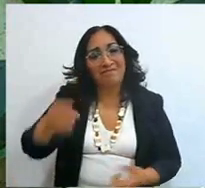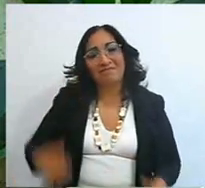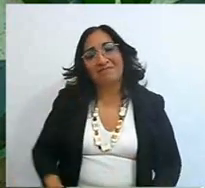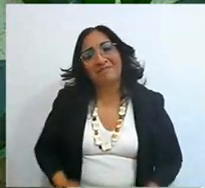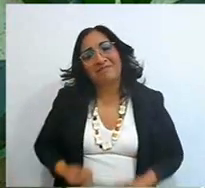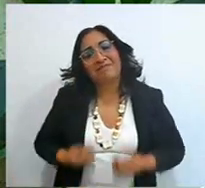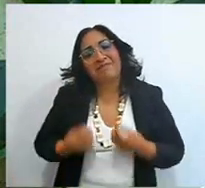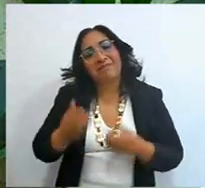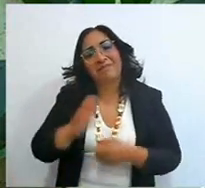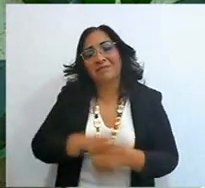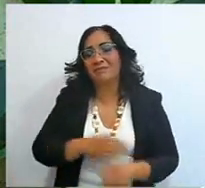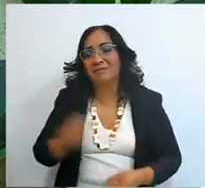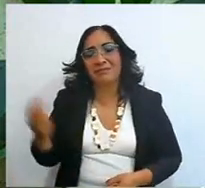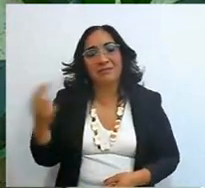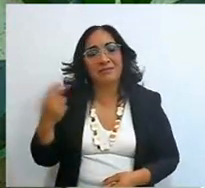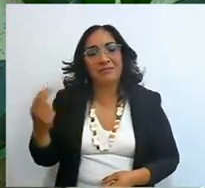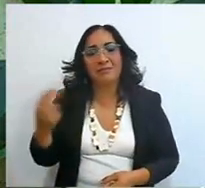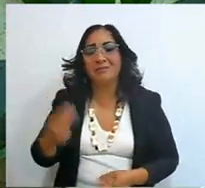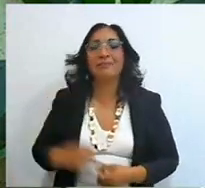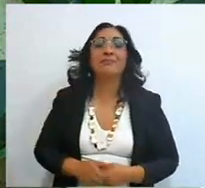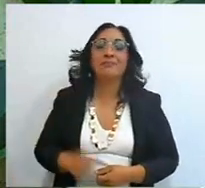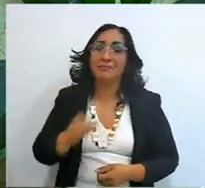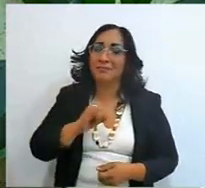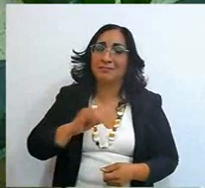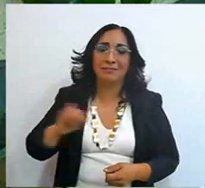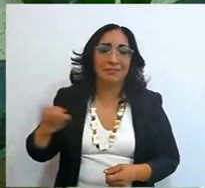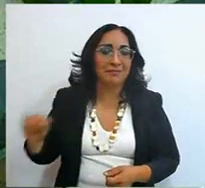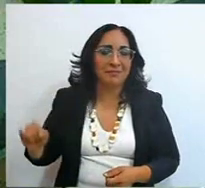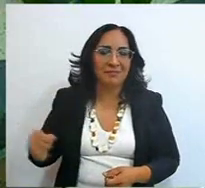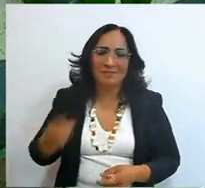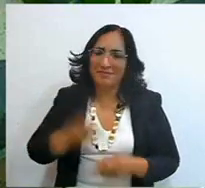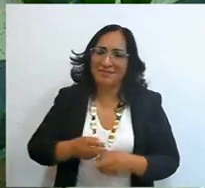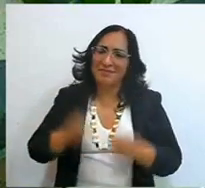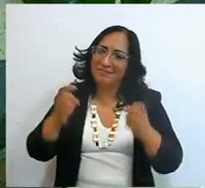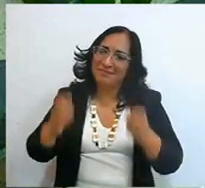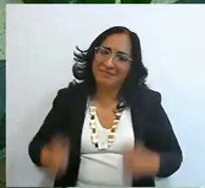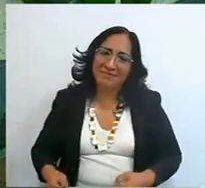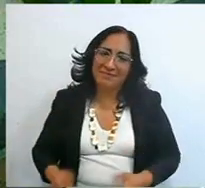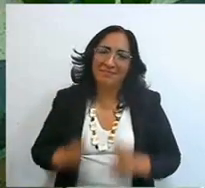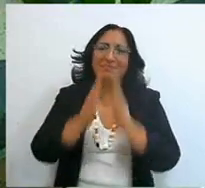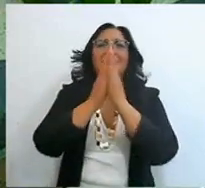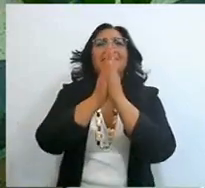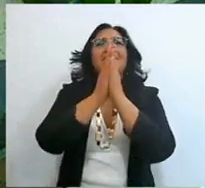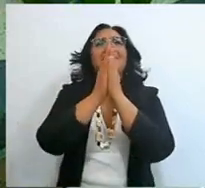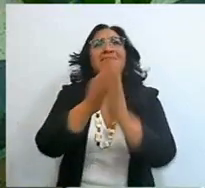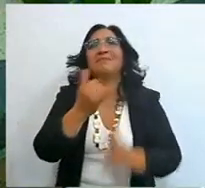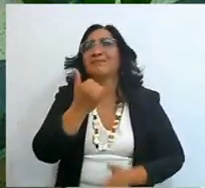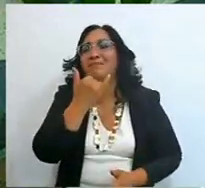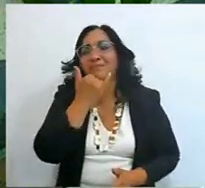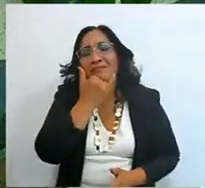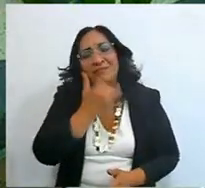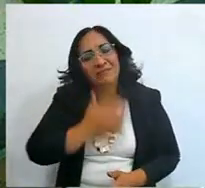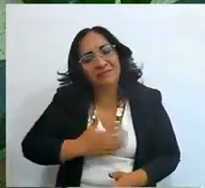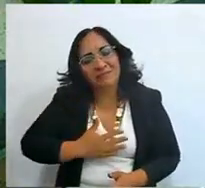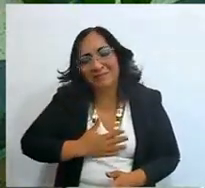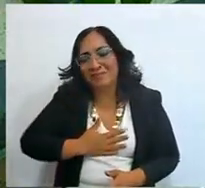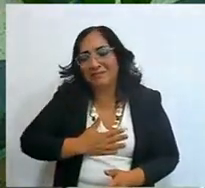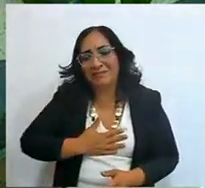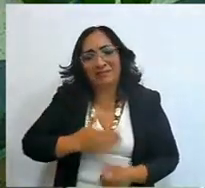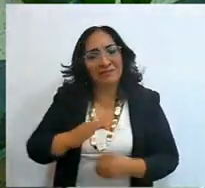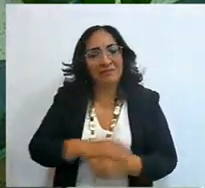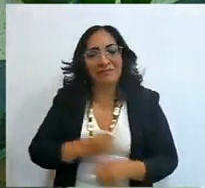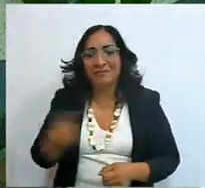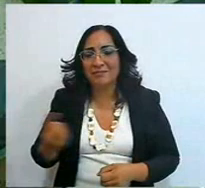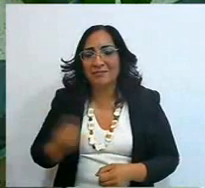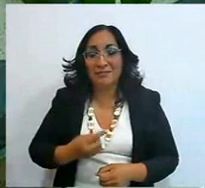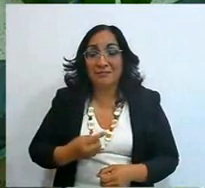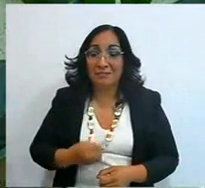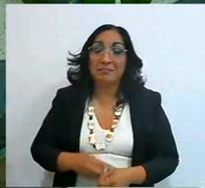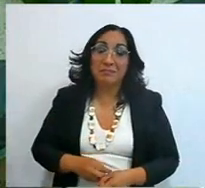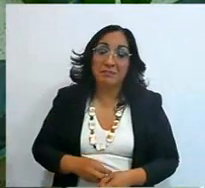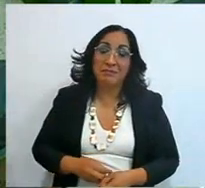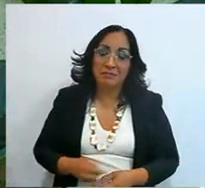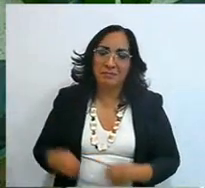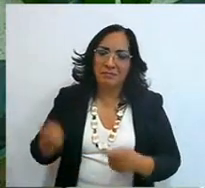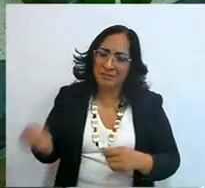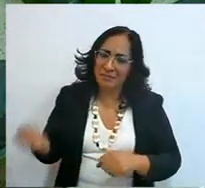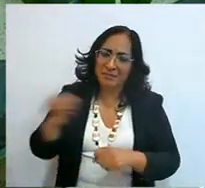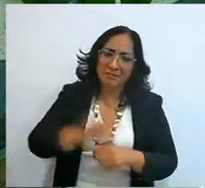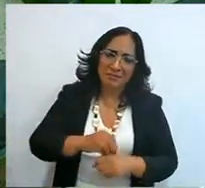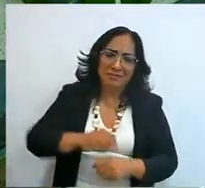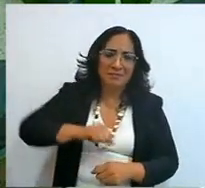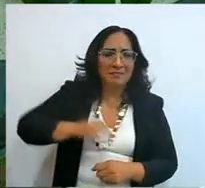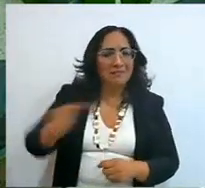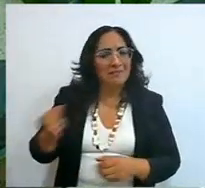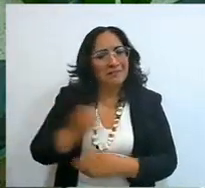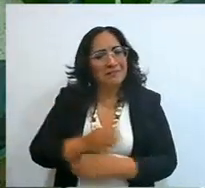therefore, wherever you are, ask for forgiveness, Lord forgive me because I have put other things first, and I have not put you,